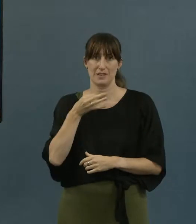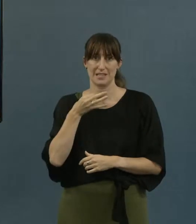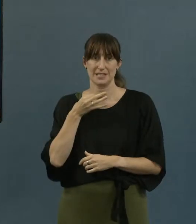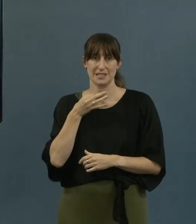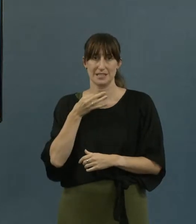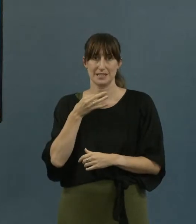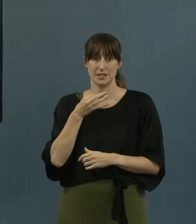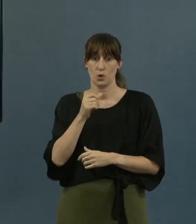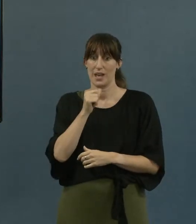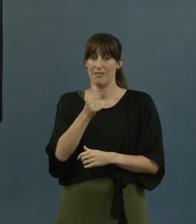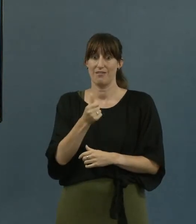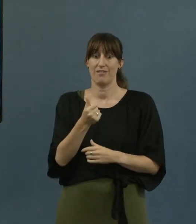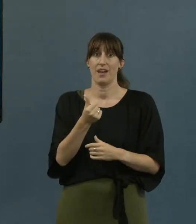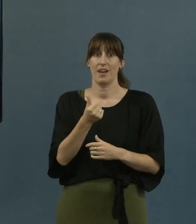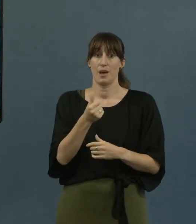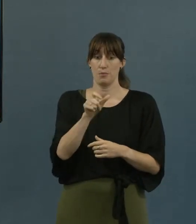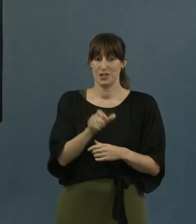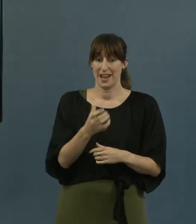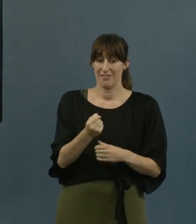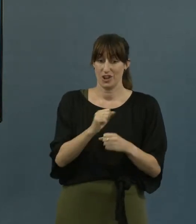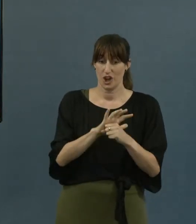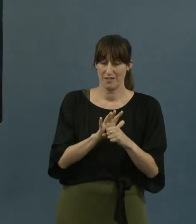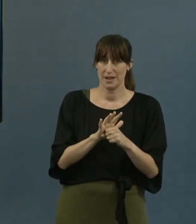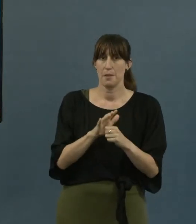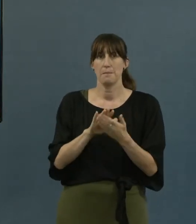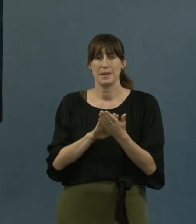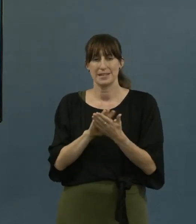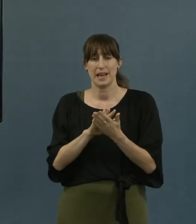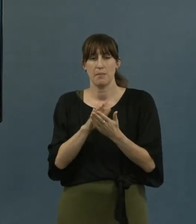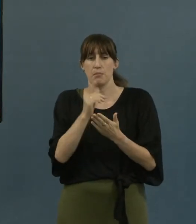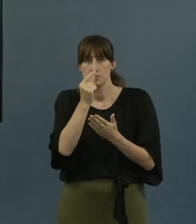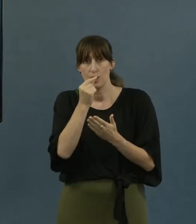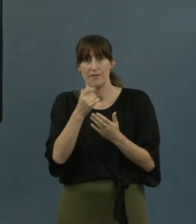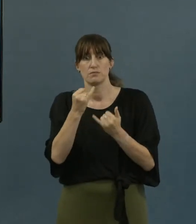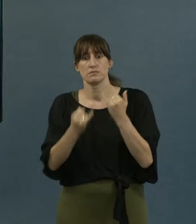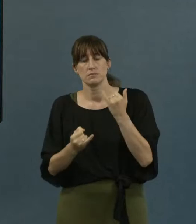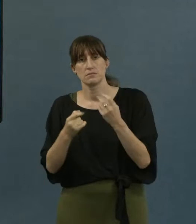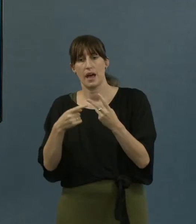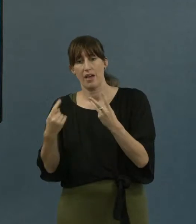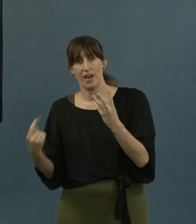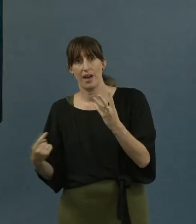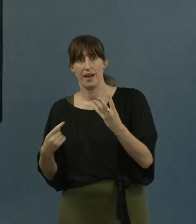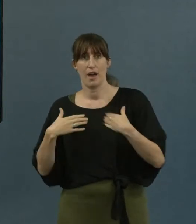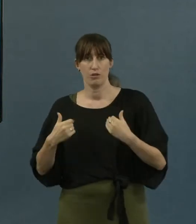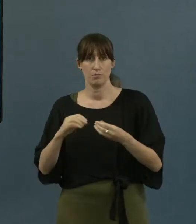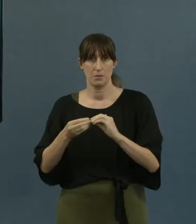who are at greater risk of poorer outcomes when infected with COVID. We really